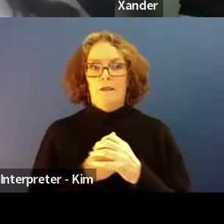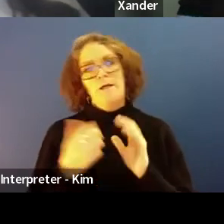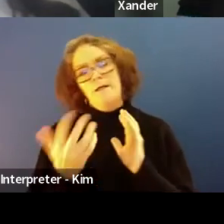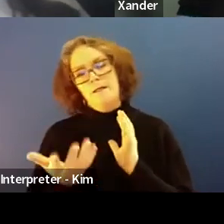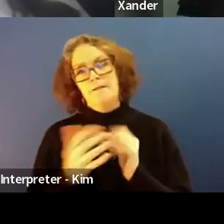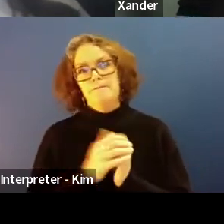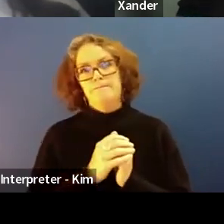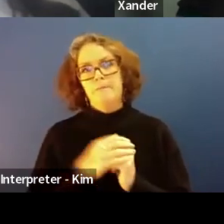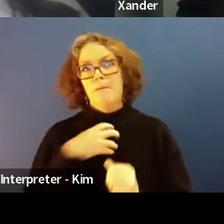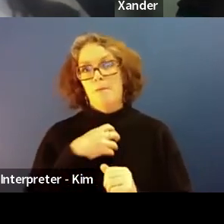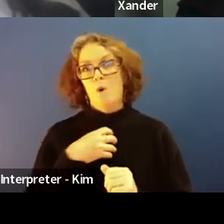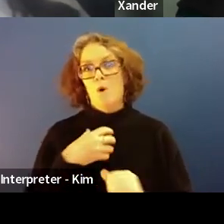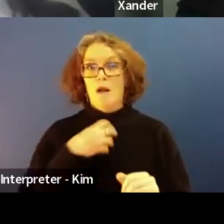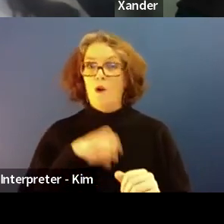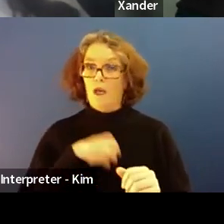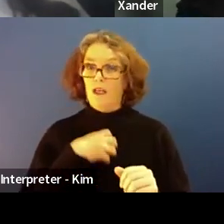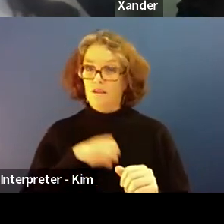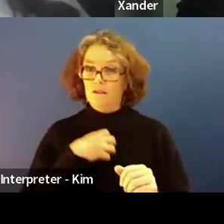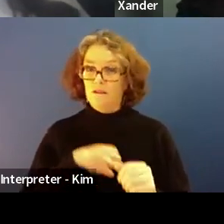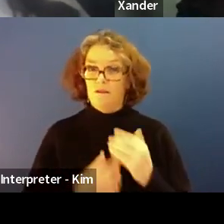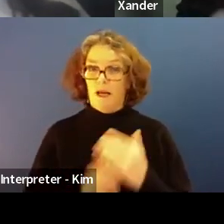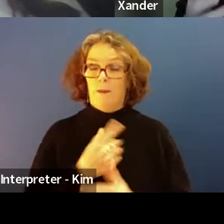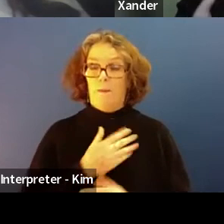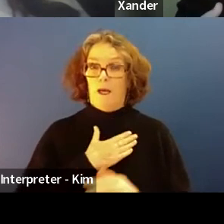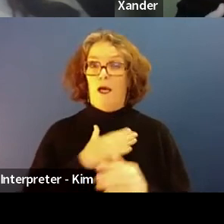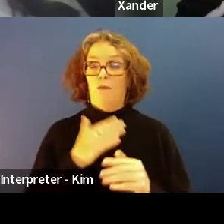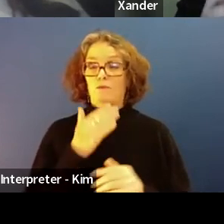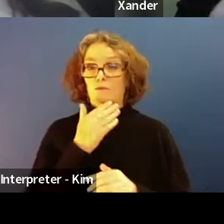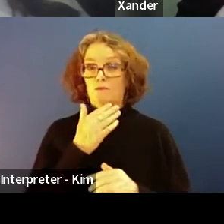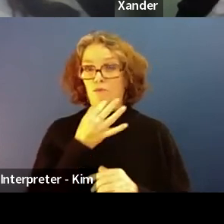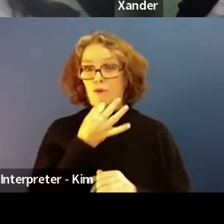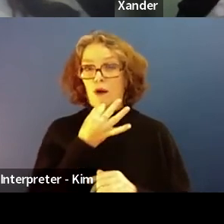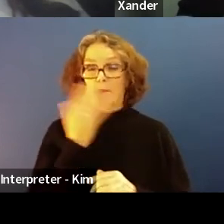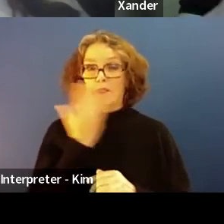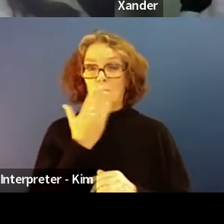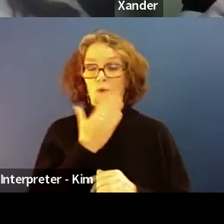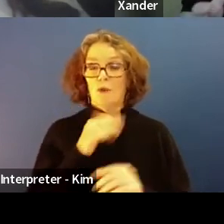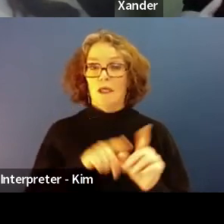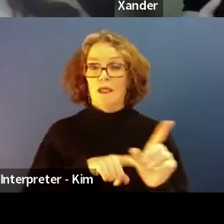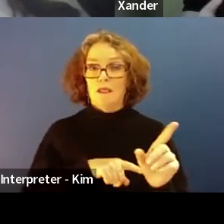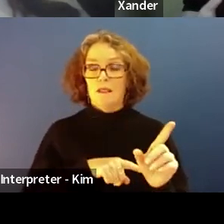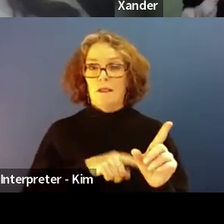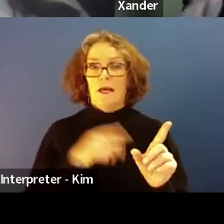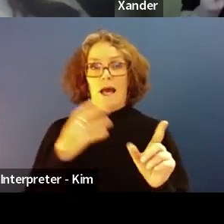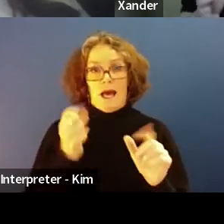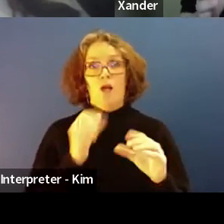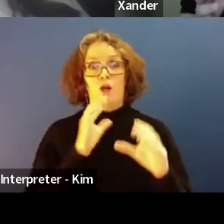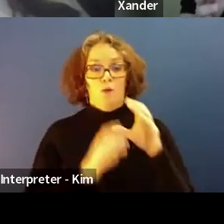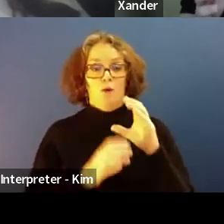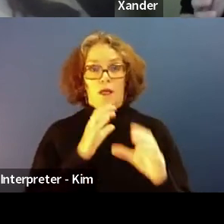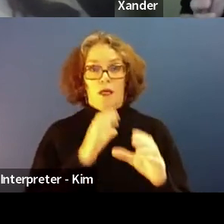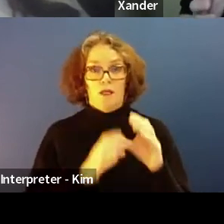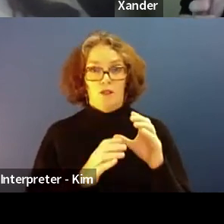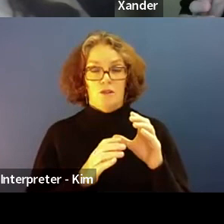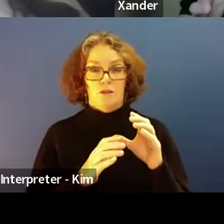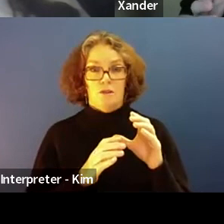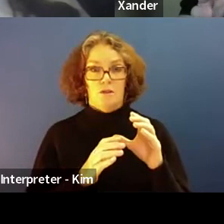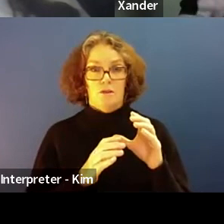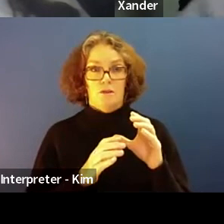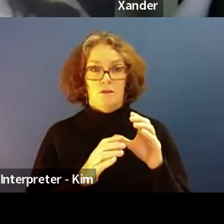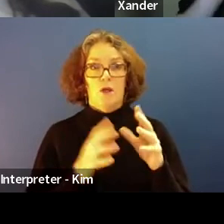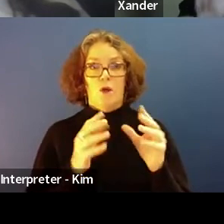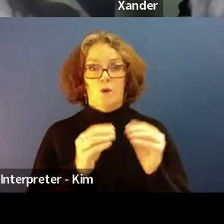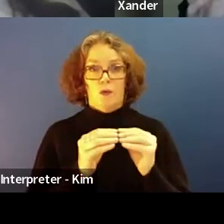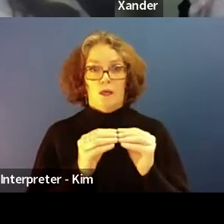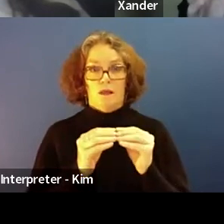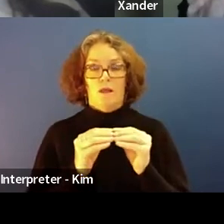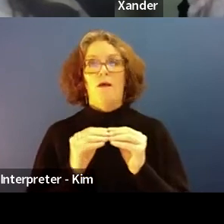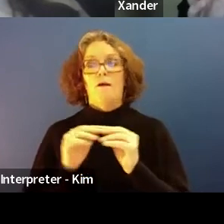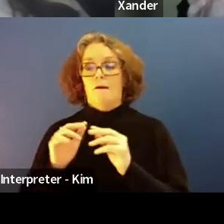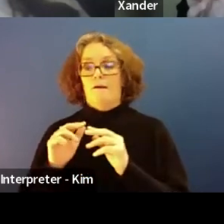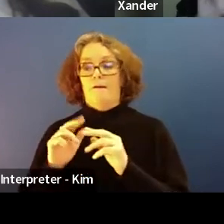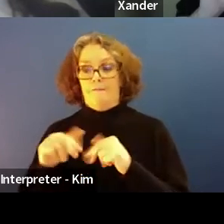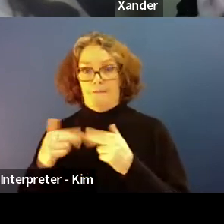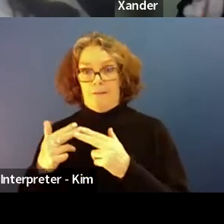more annoying things that happened in my primary school years, is that wasn't those communication between us and the support staff.